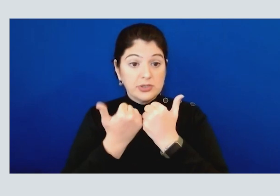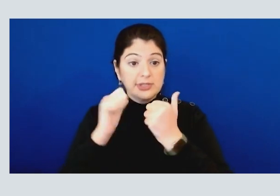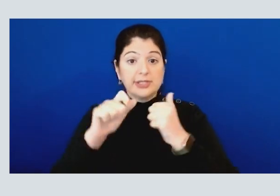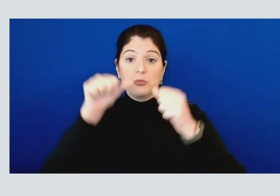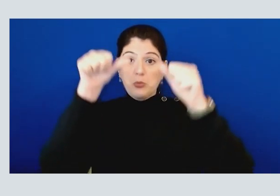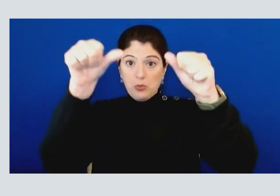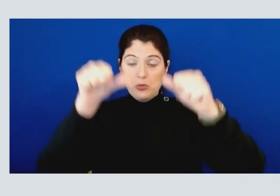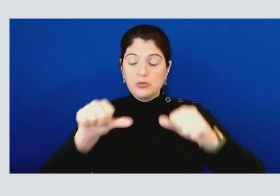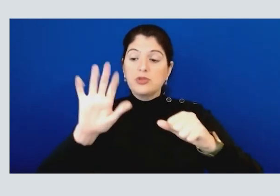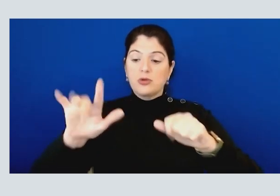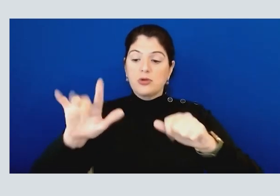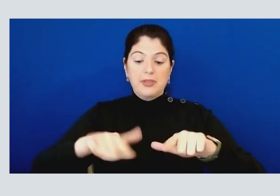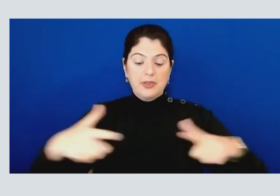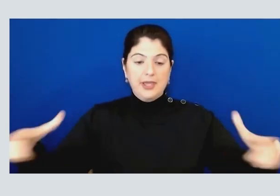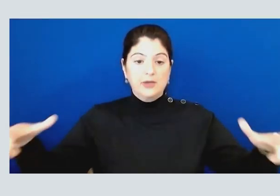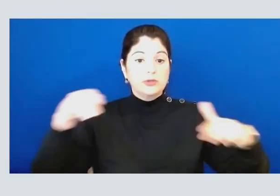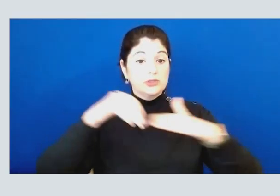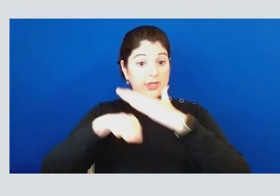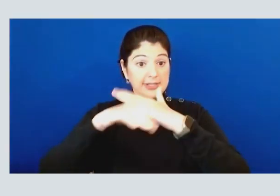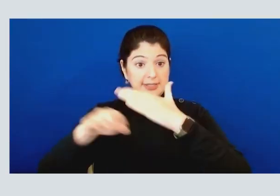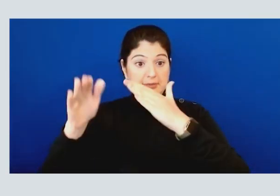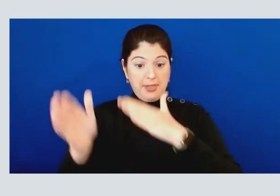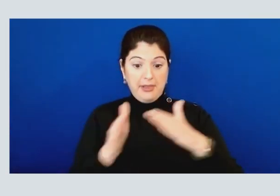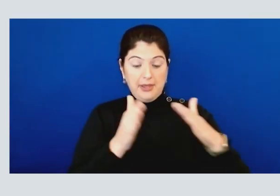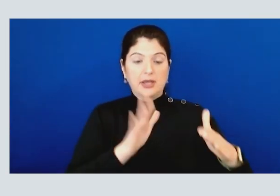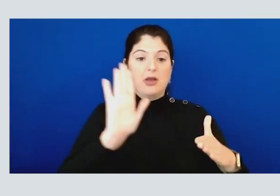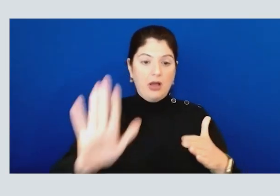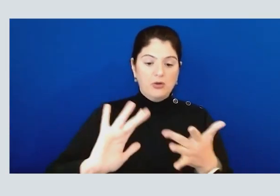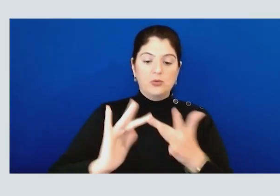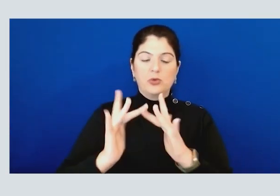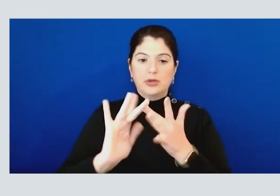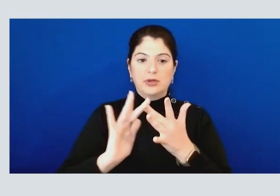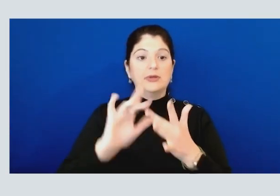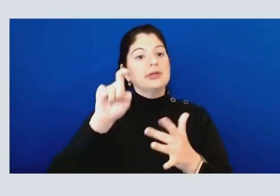on their agency's website and updated every two years.